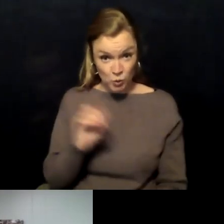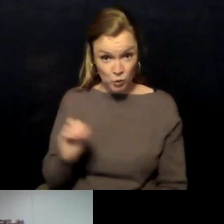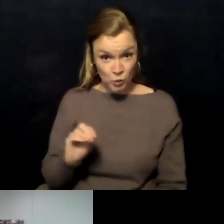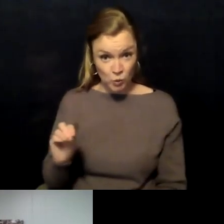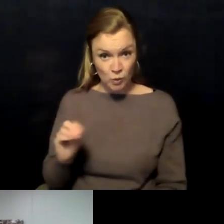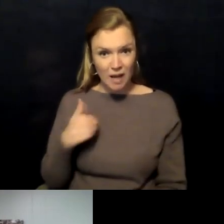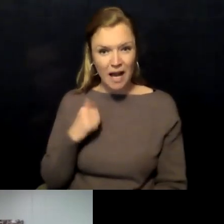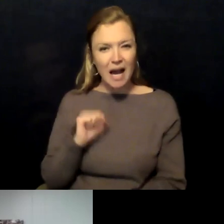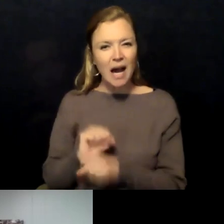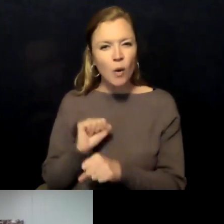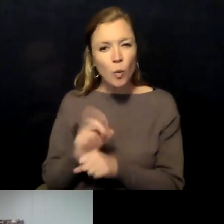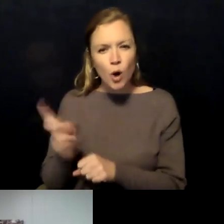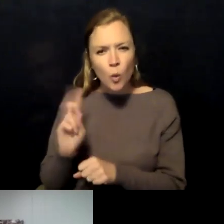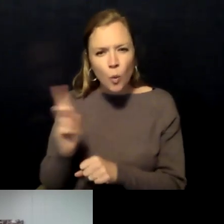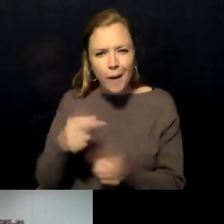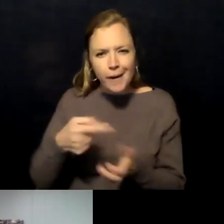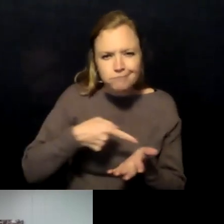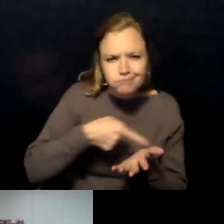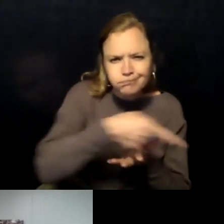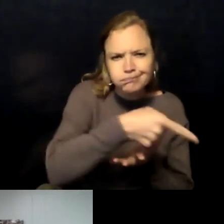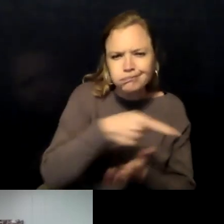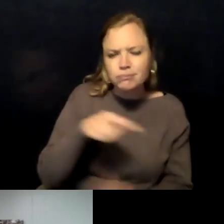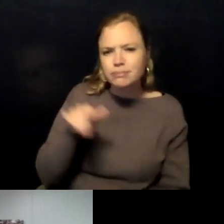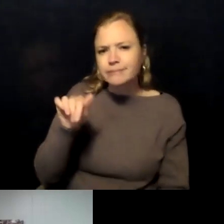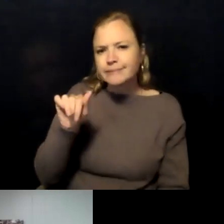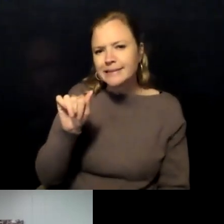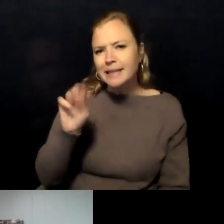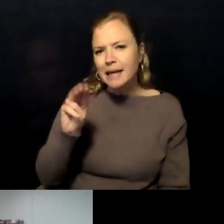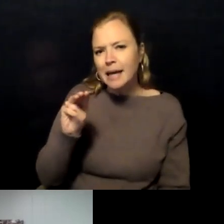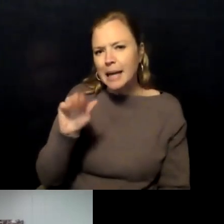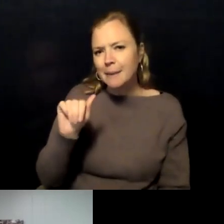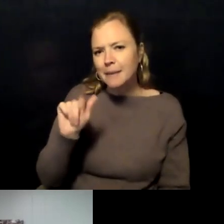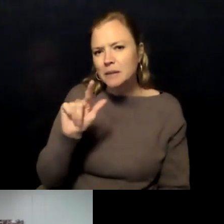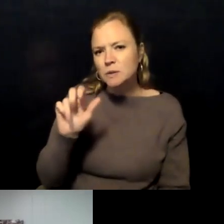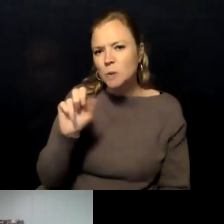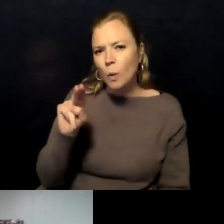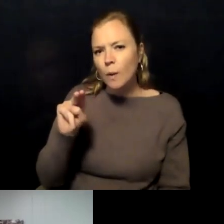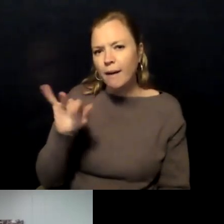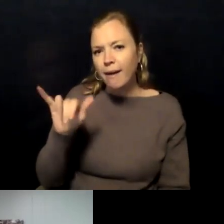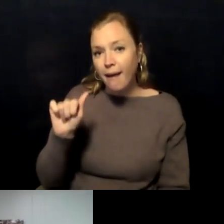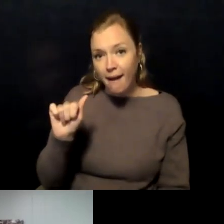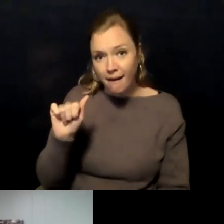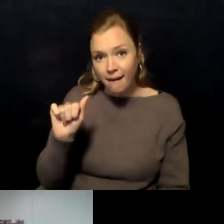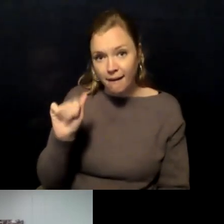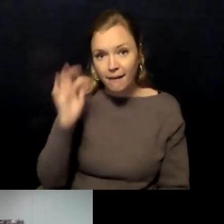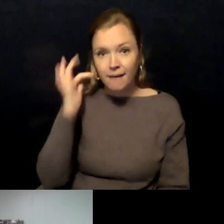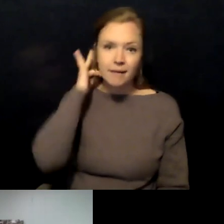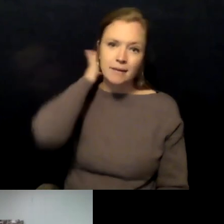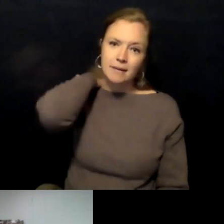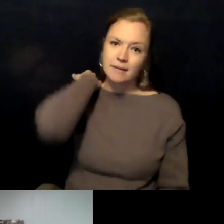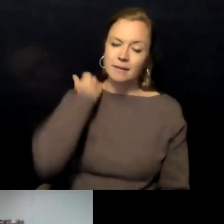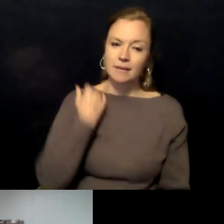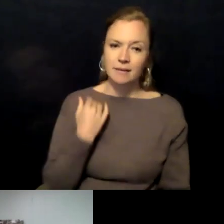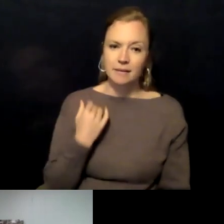much exclusively, and that's a really neat exhibit because